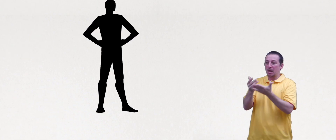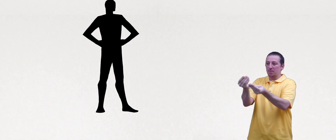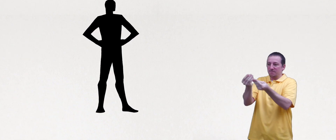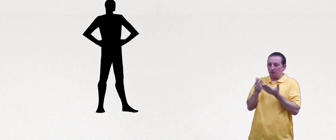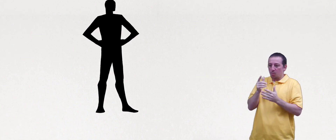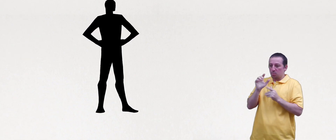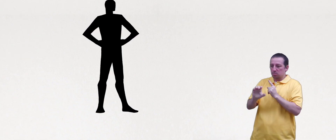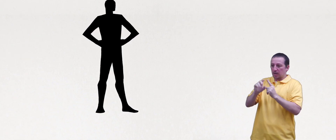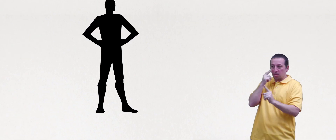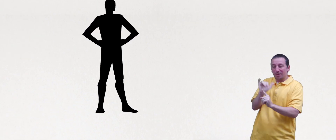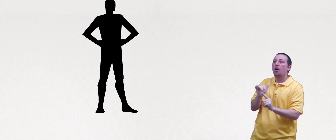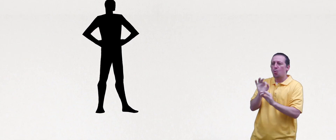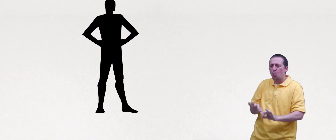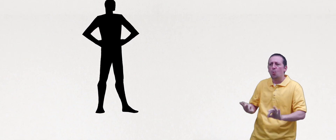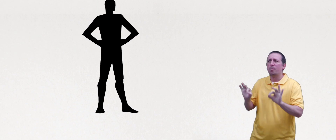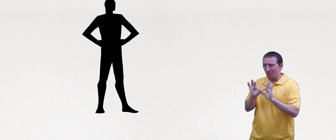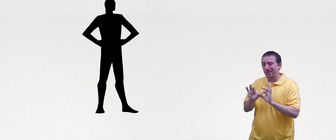it’s crucially important for the story.